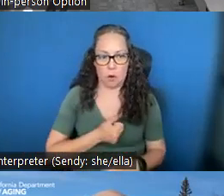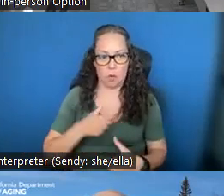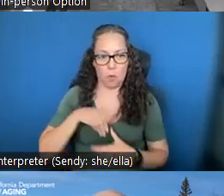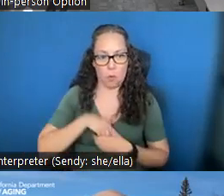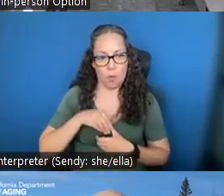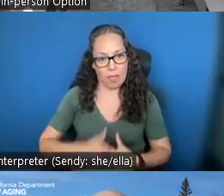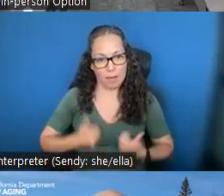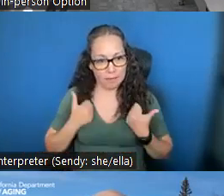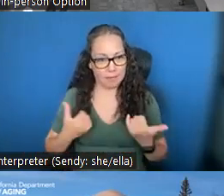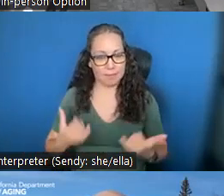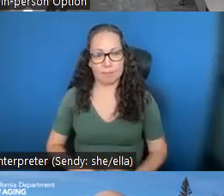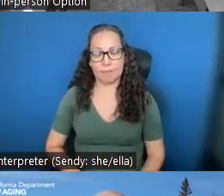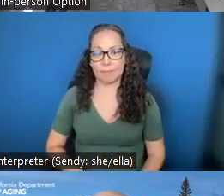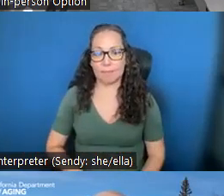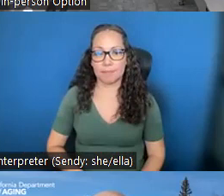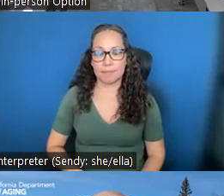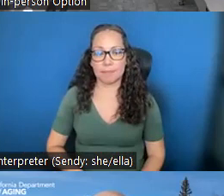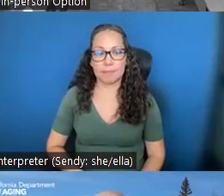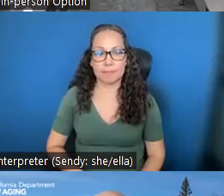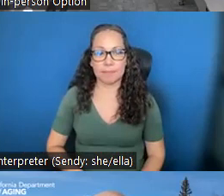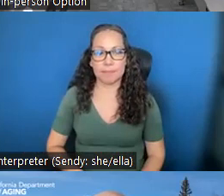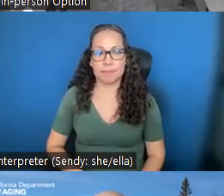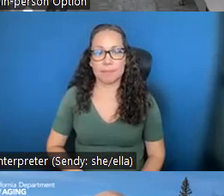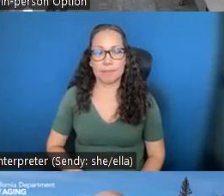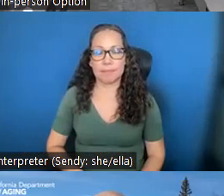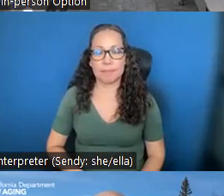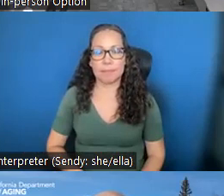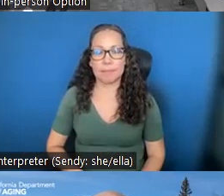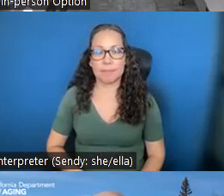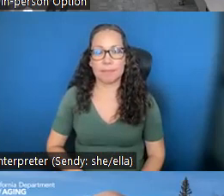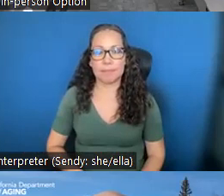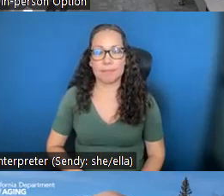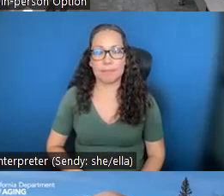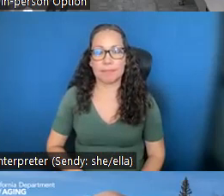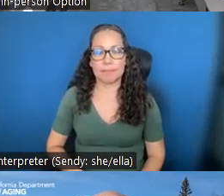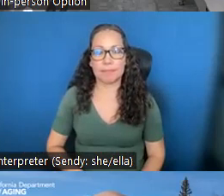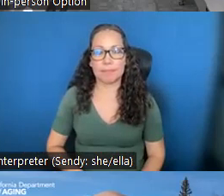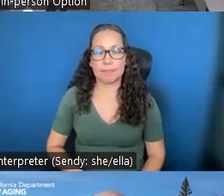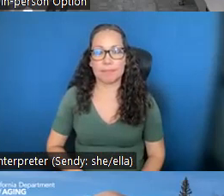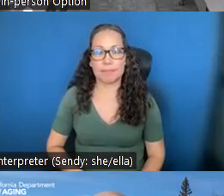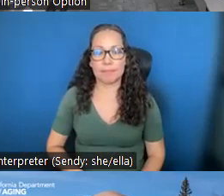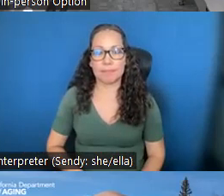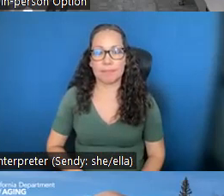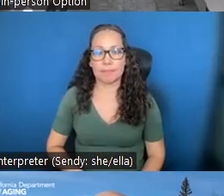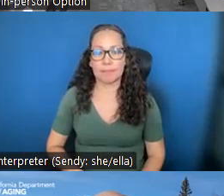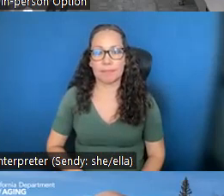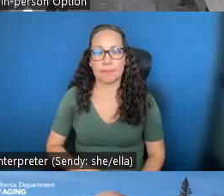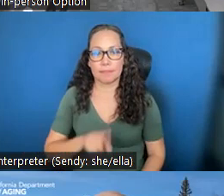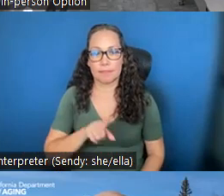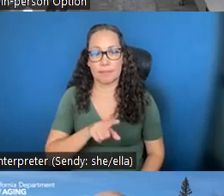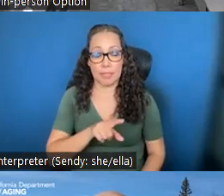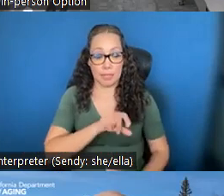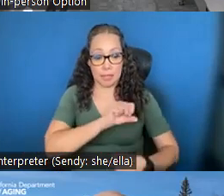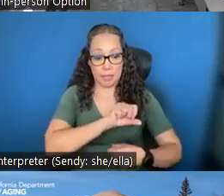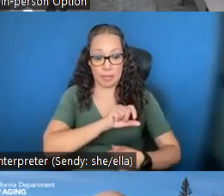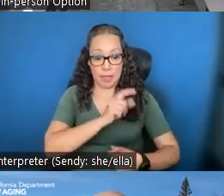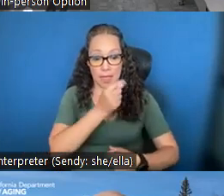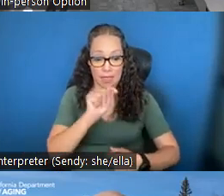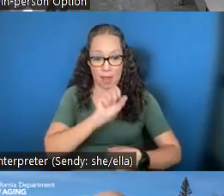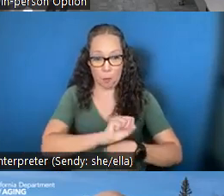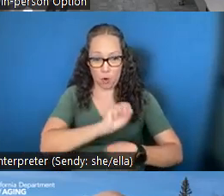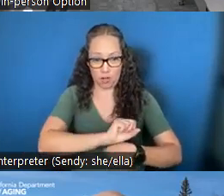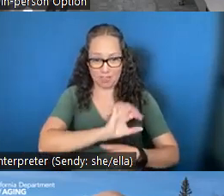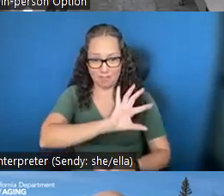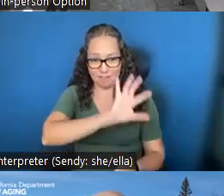slide so this breaks down the work in a in a different way um we are right now